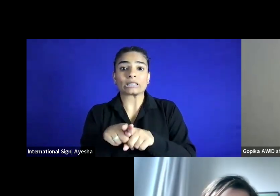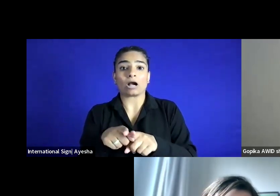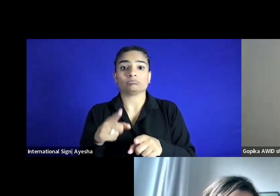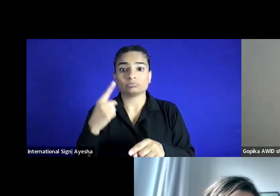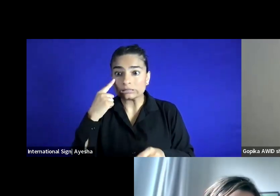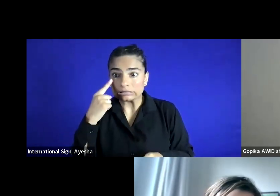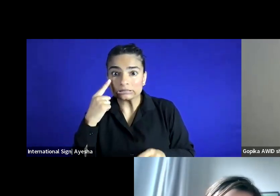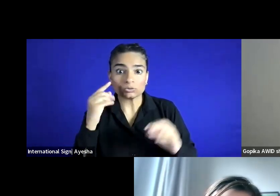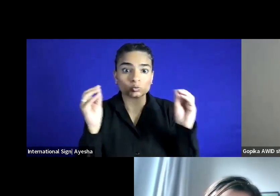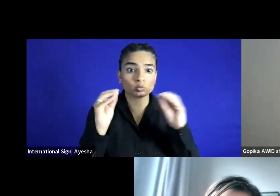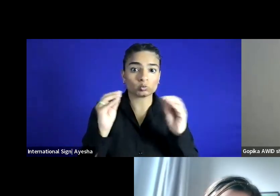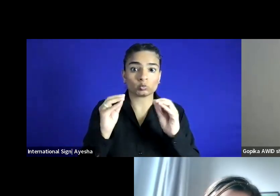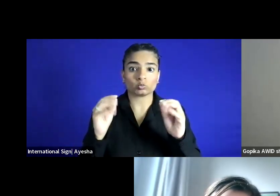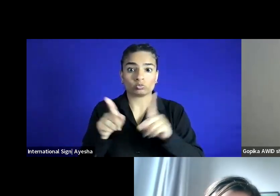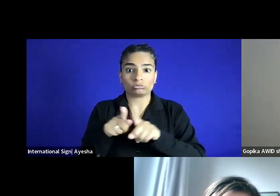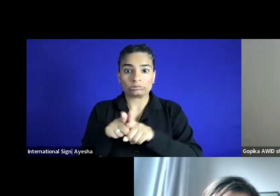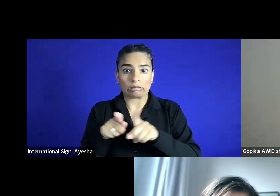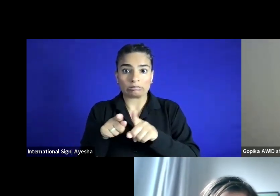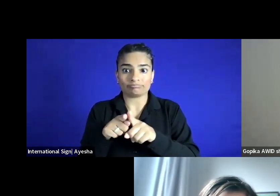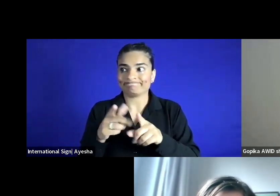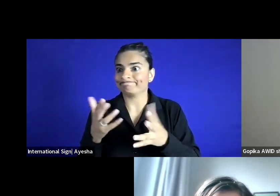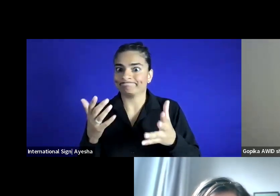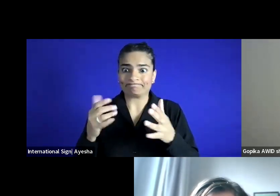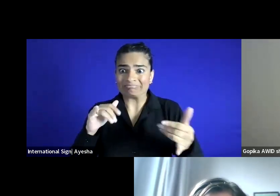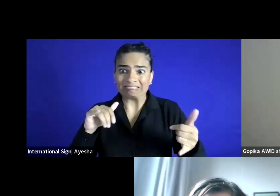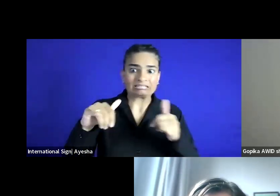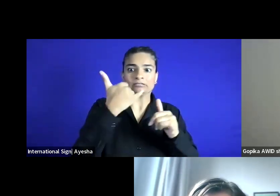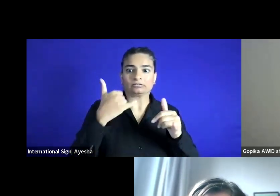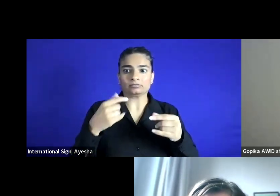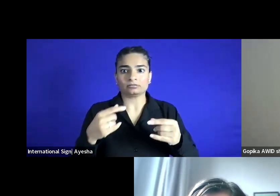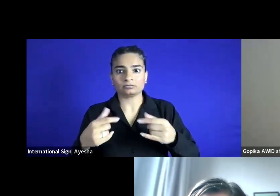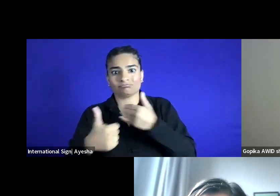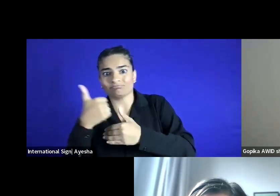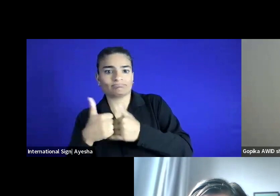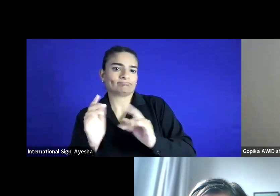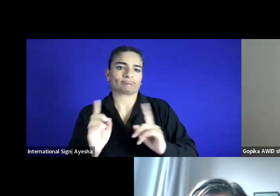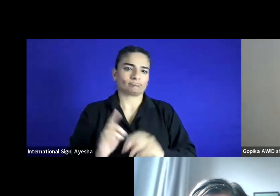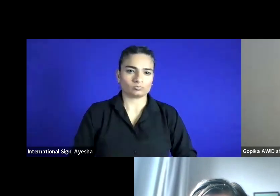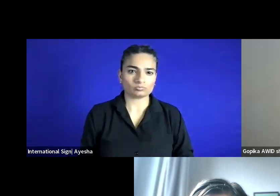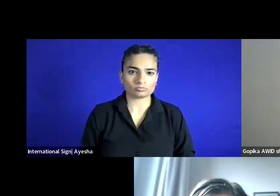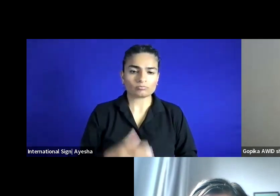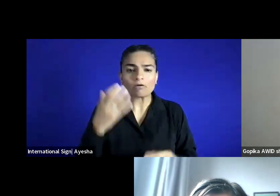Thanks. Inna. And I have two questions. I think one about fast track, which I'm seeing coming up, which is that